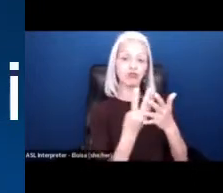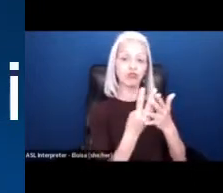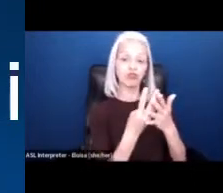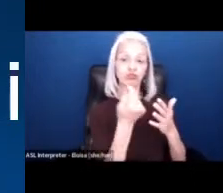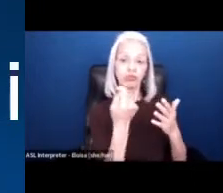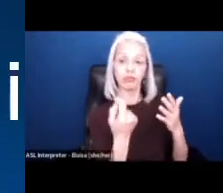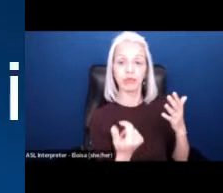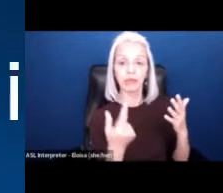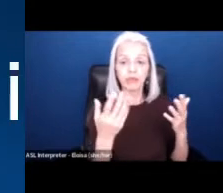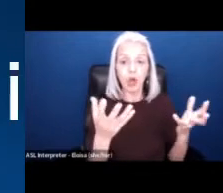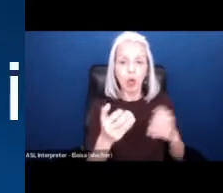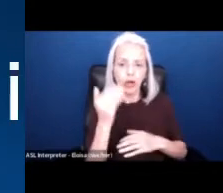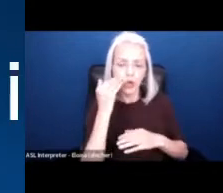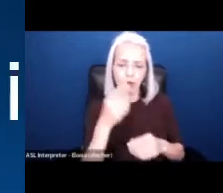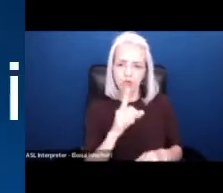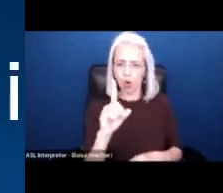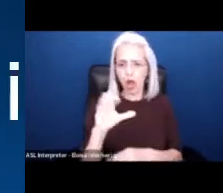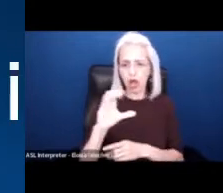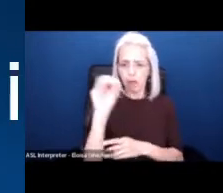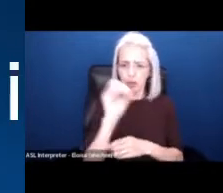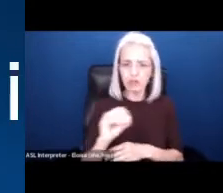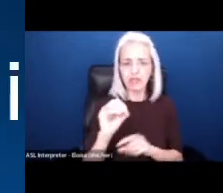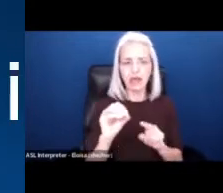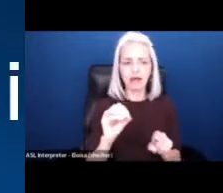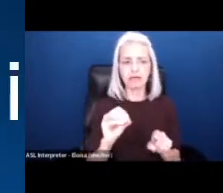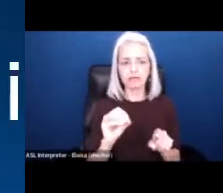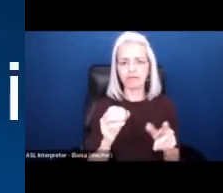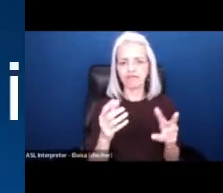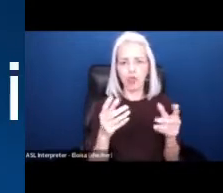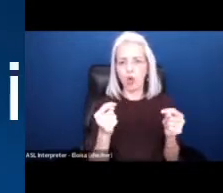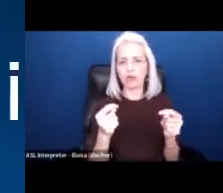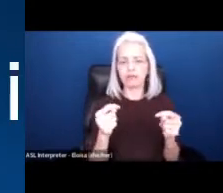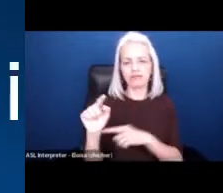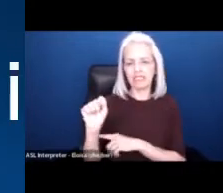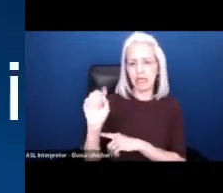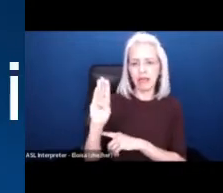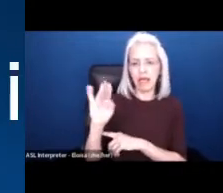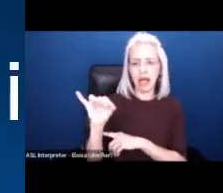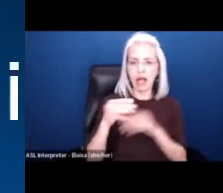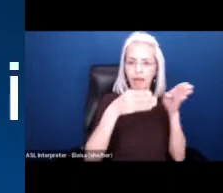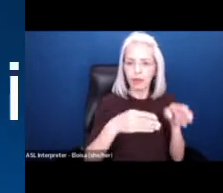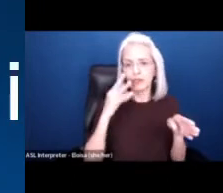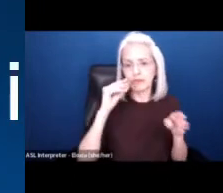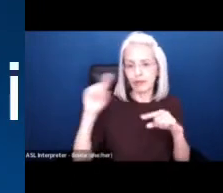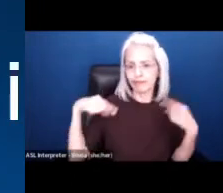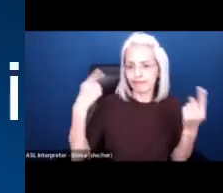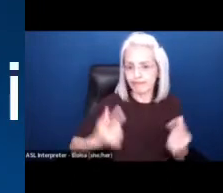for sure exactly what traumatic brain injuries of persons had in their life. But somebody else